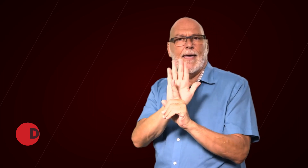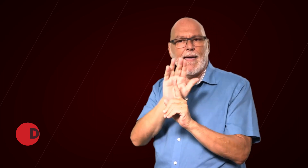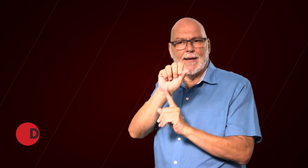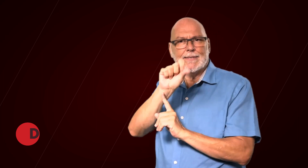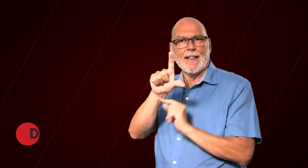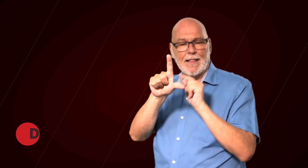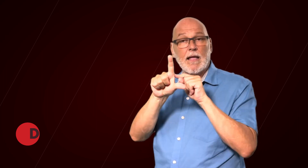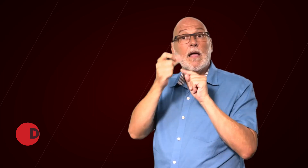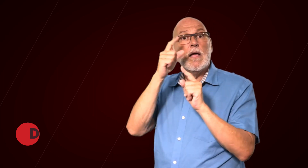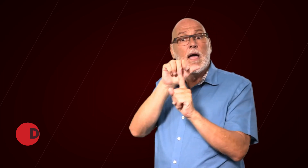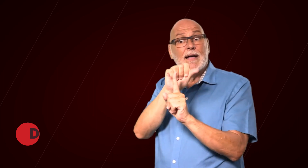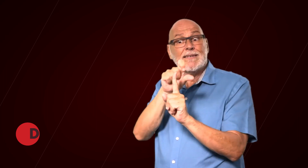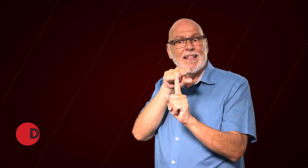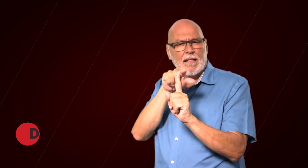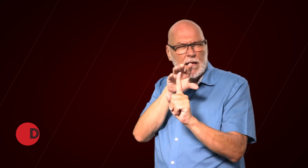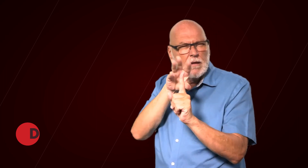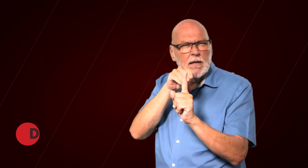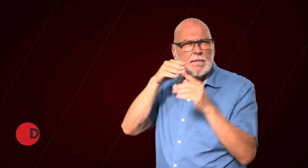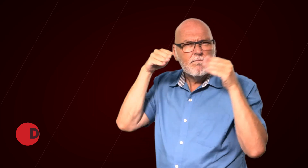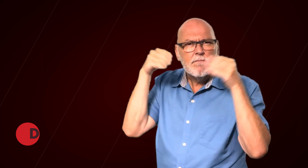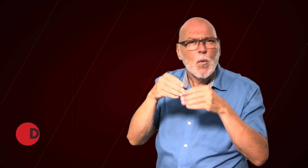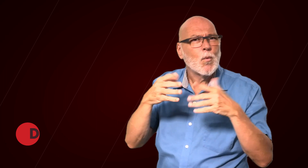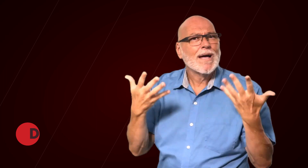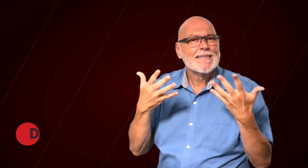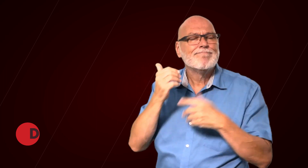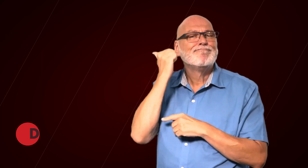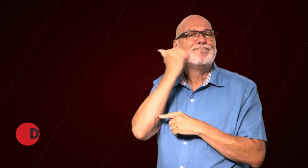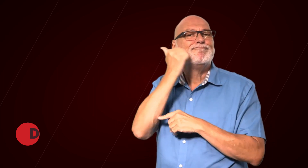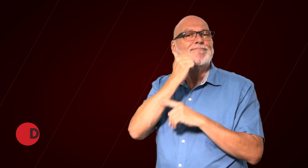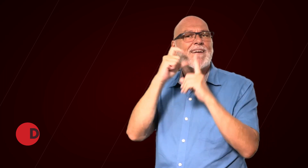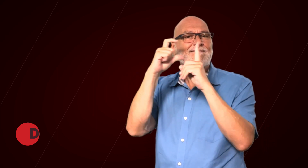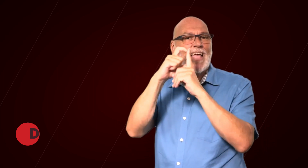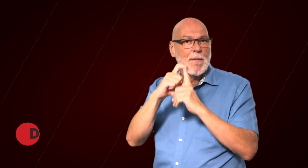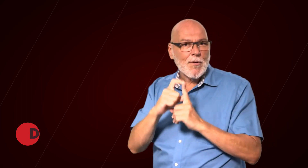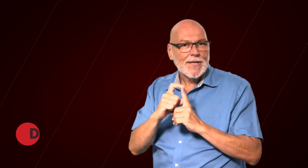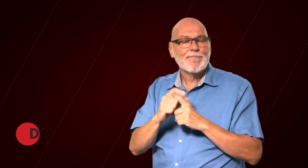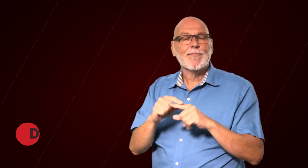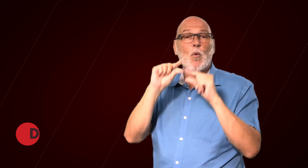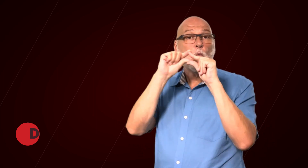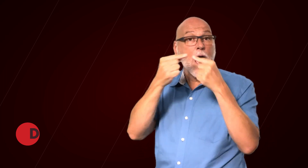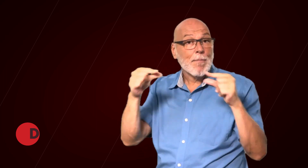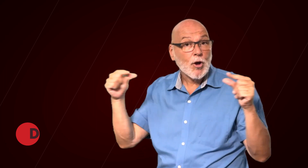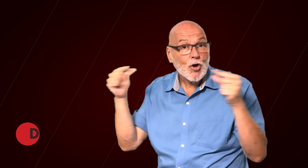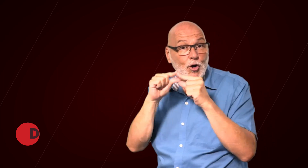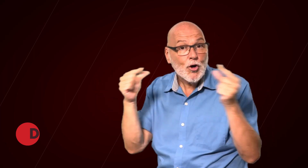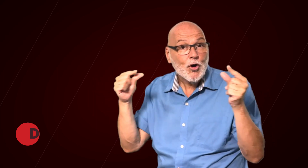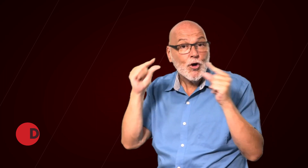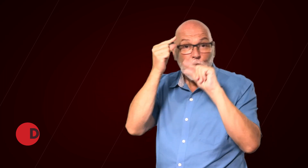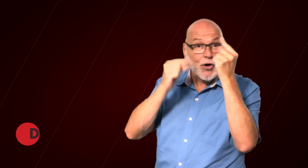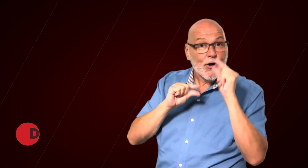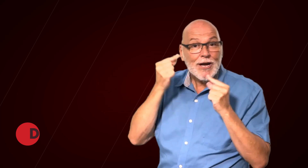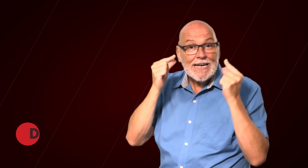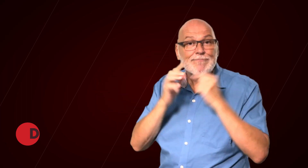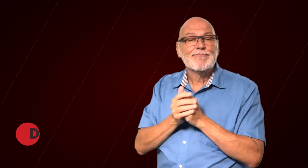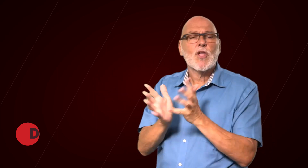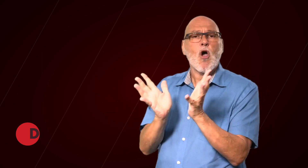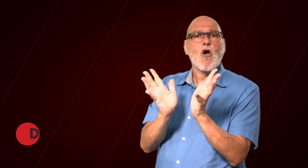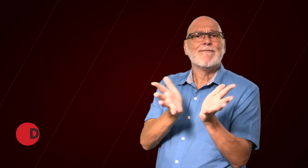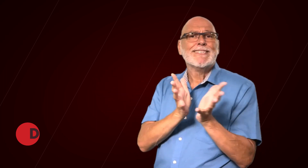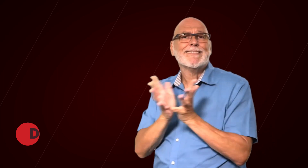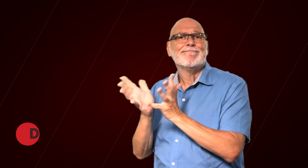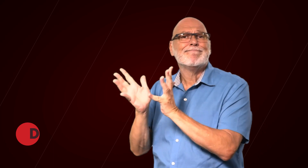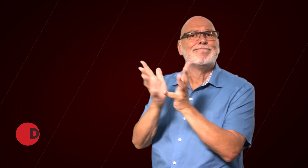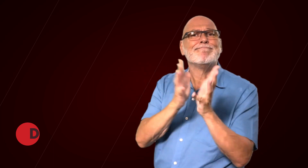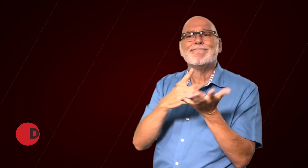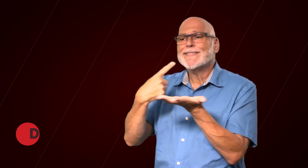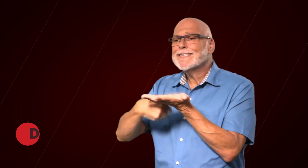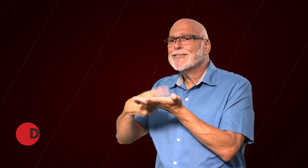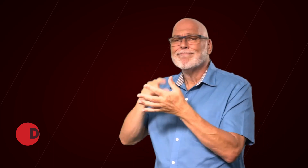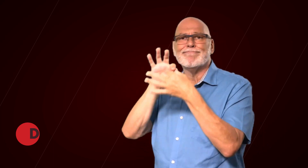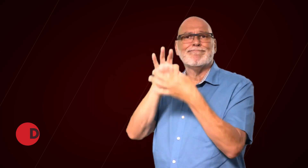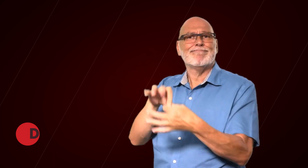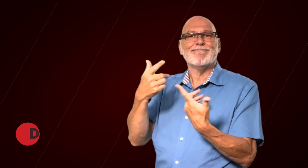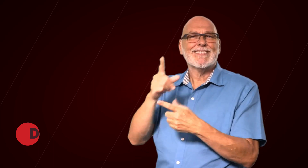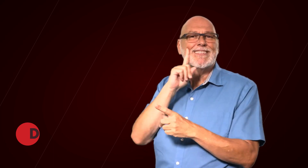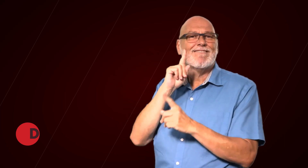to ASL that focuses on basic vocabulary, grammar, and conversation in addition